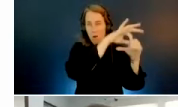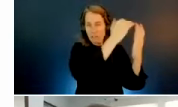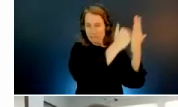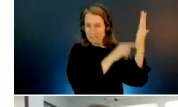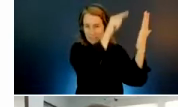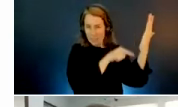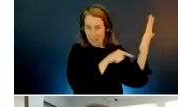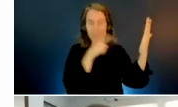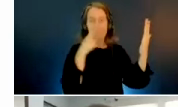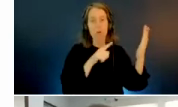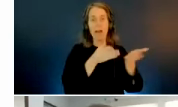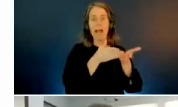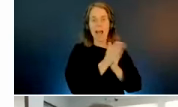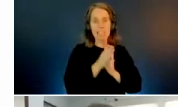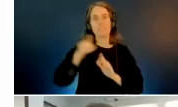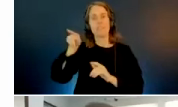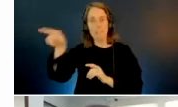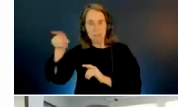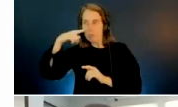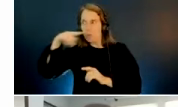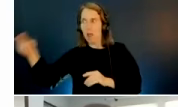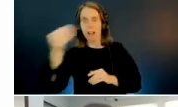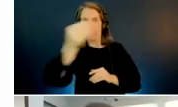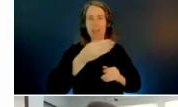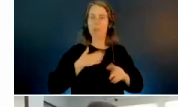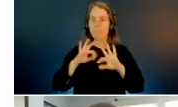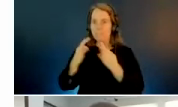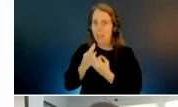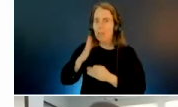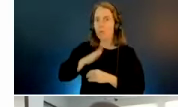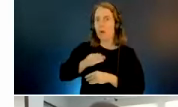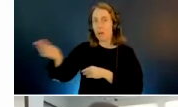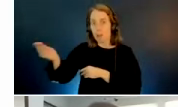um so this you know if you give it to a family member that's fine they need to fill out the form